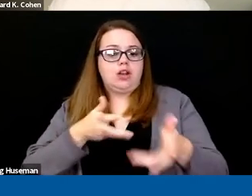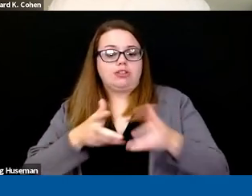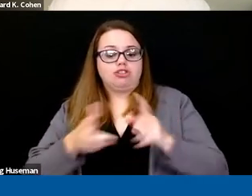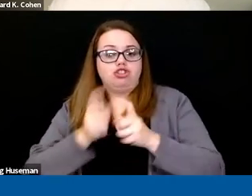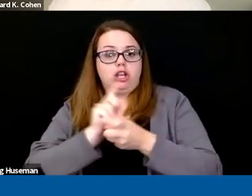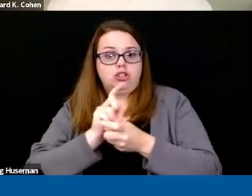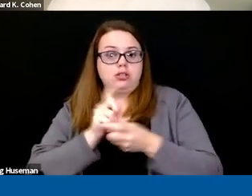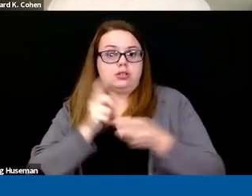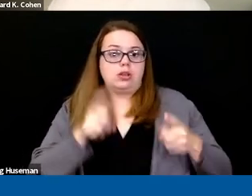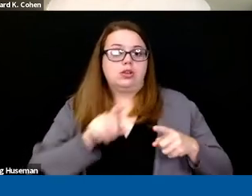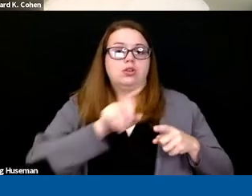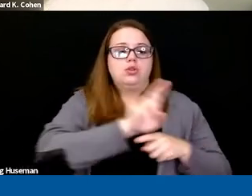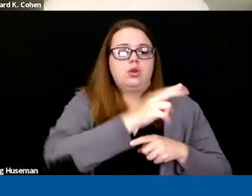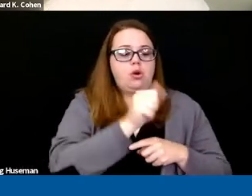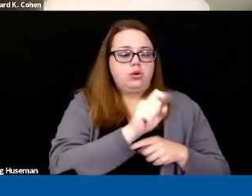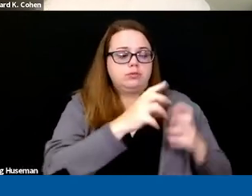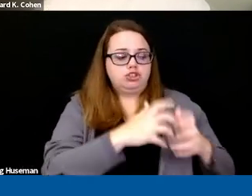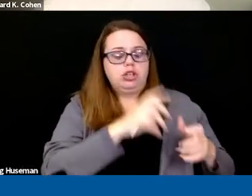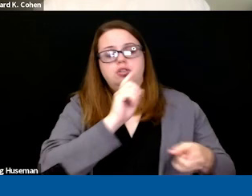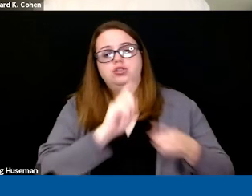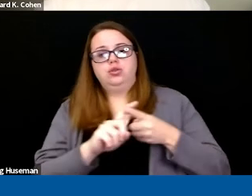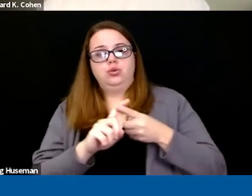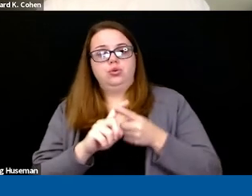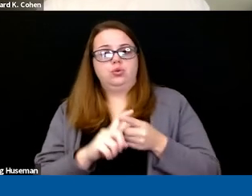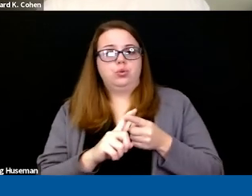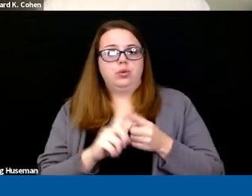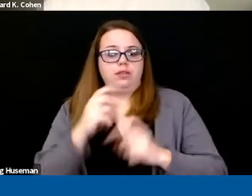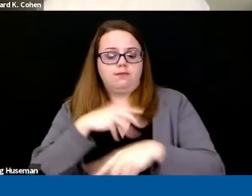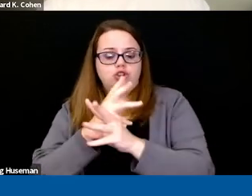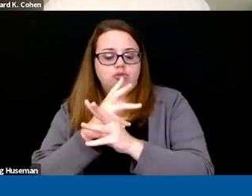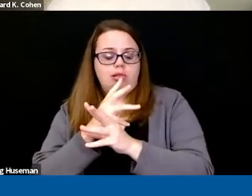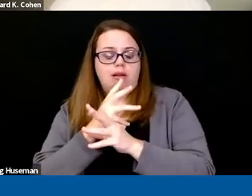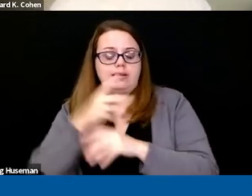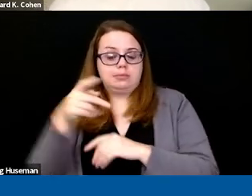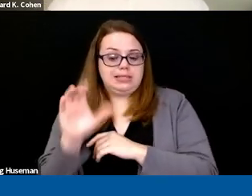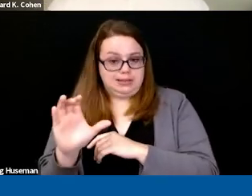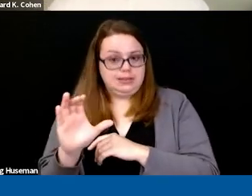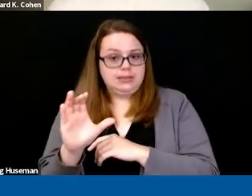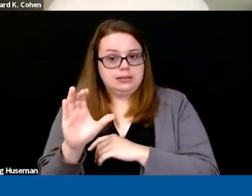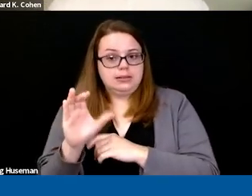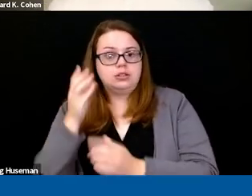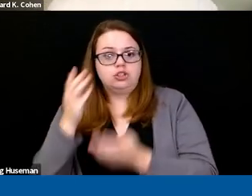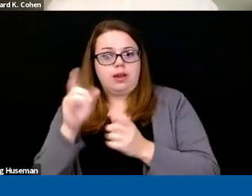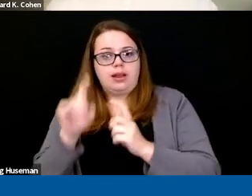when you go from your host machine into the virtualized PC. So you may have to test